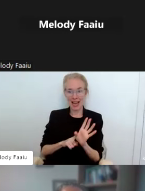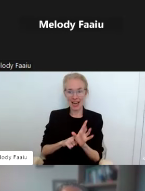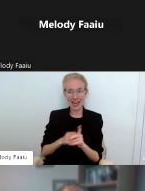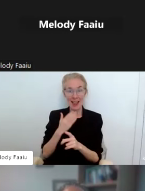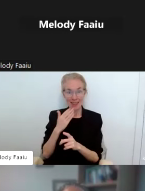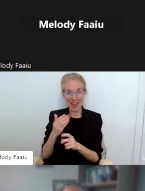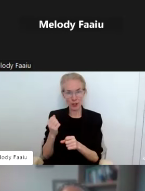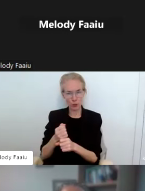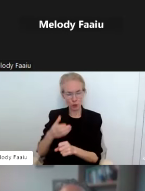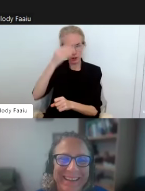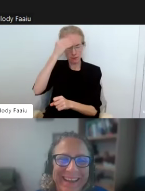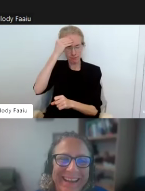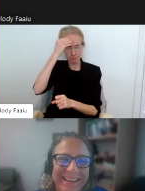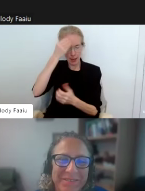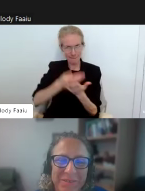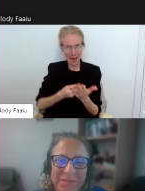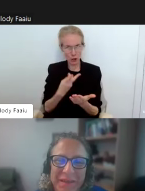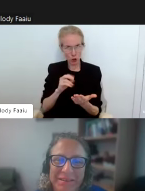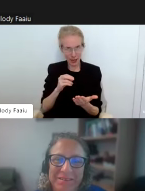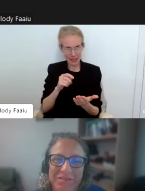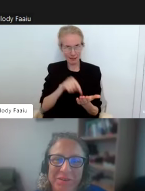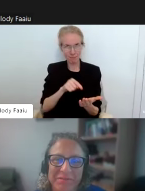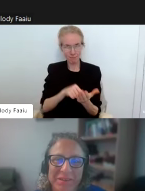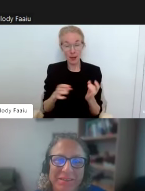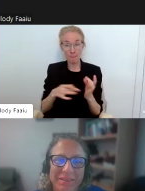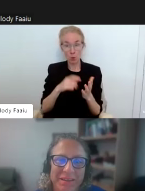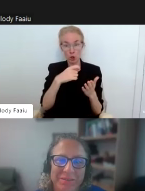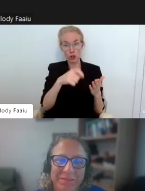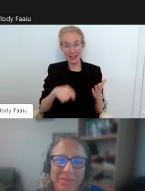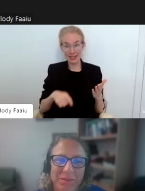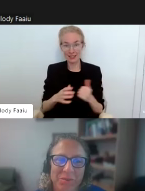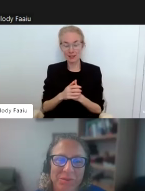a good memory. So Thanh, did you have anything else that you wanted